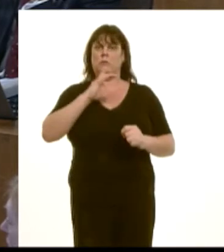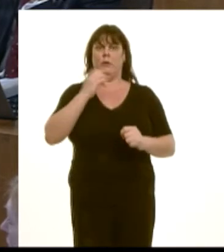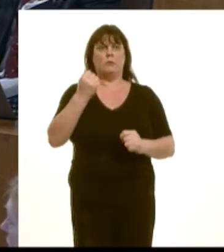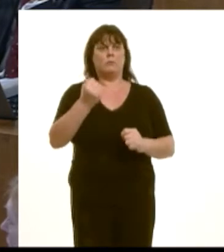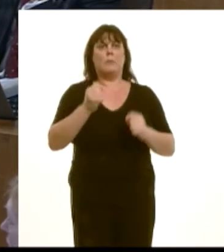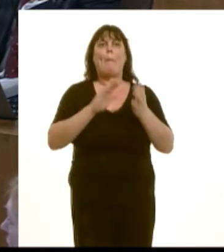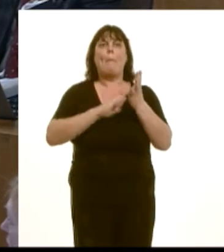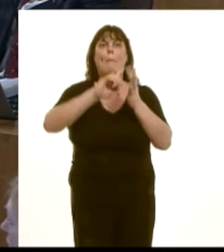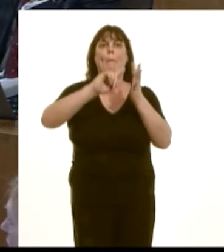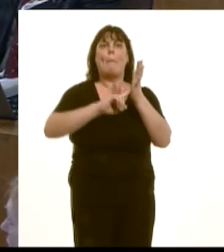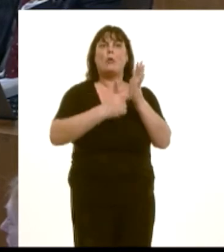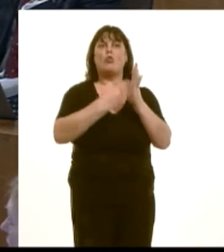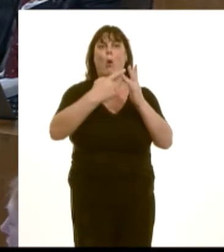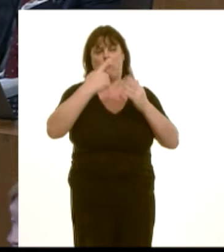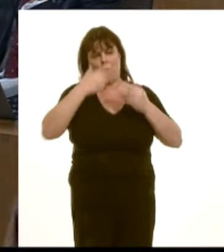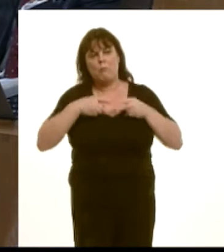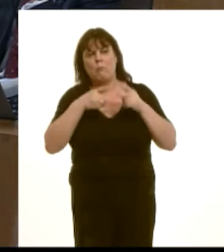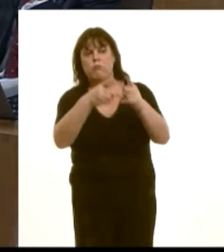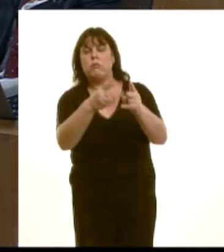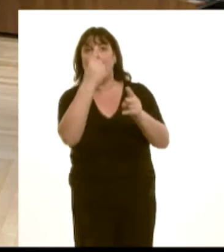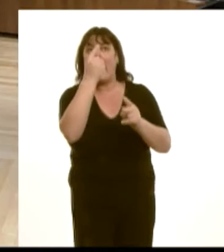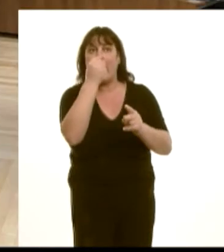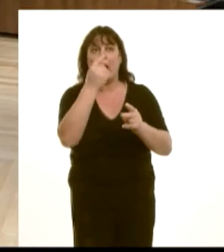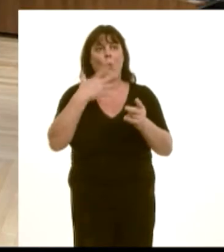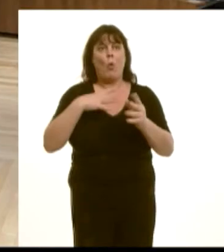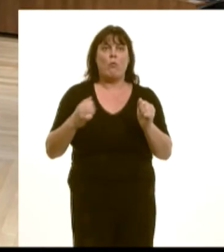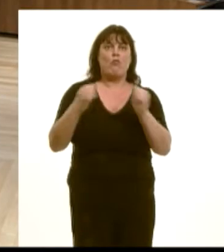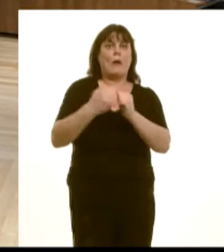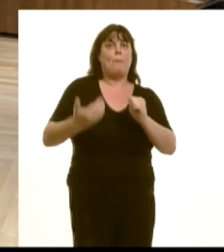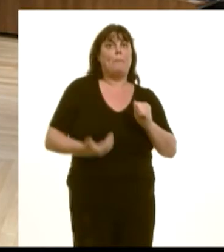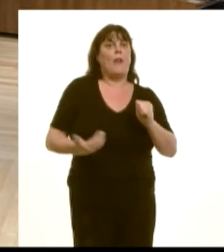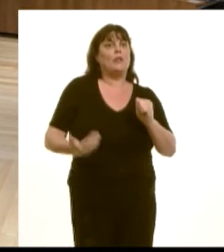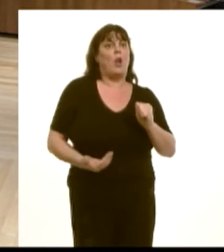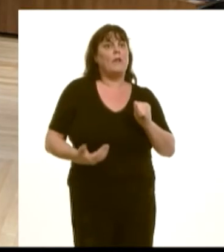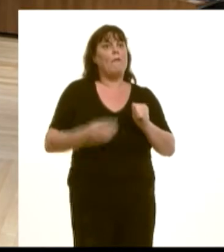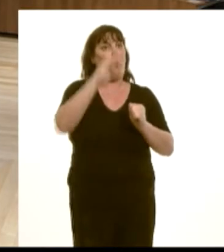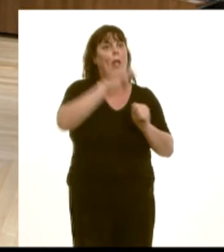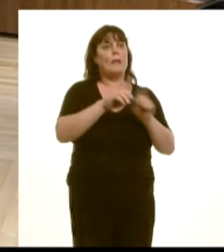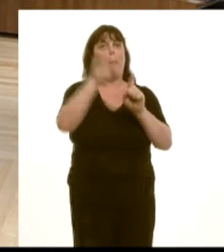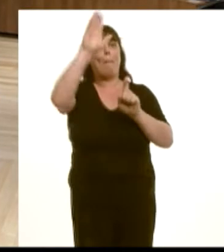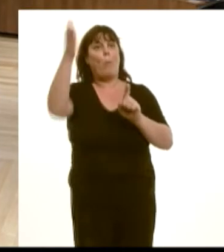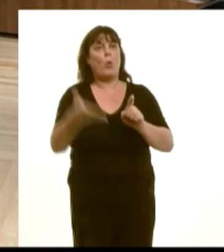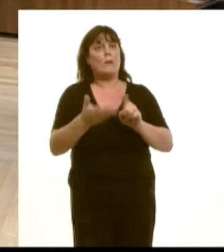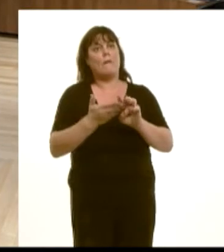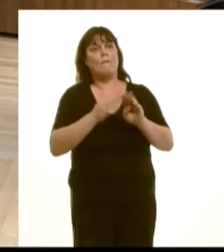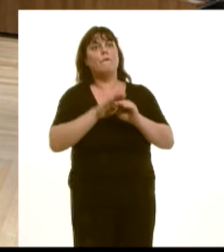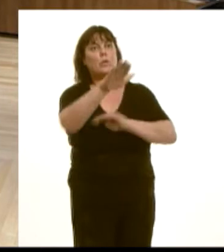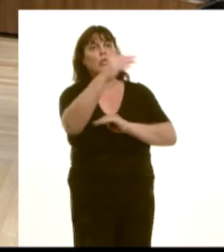we have the right type of franchise for Wales and the borders in the future. Andrew R.T. Davies: Thank you for that answer, First Minister. My specific question was: